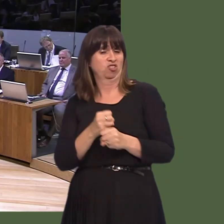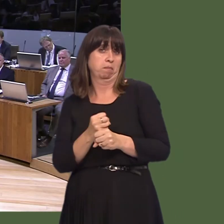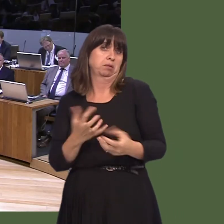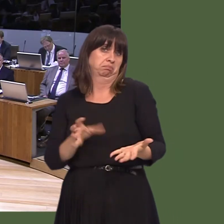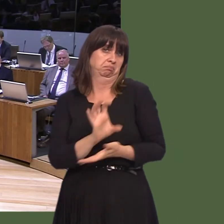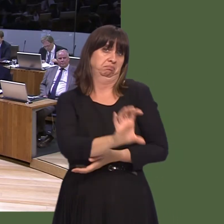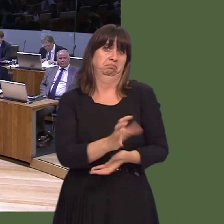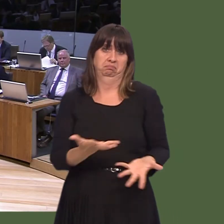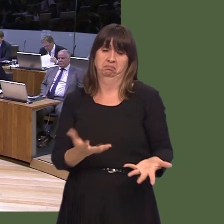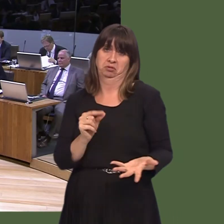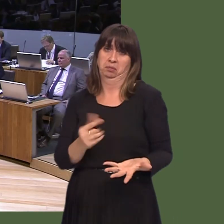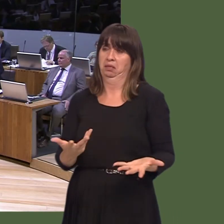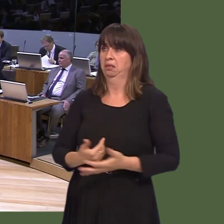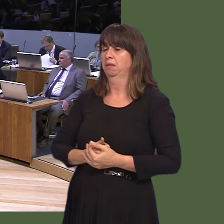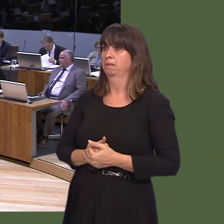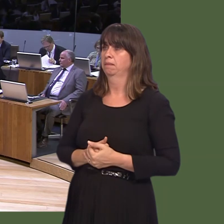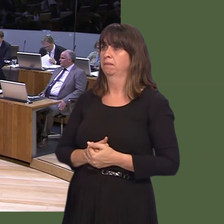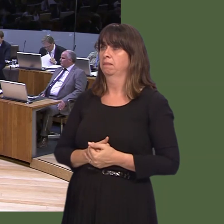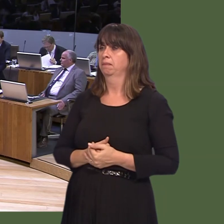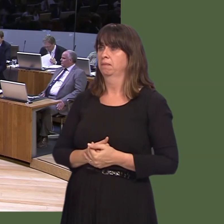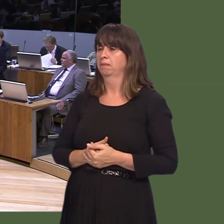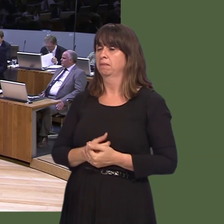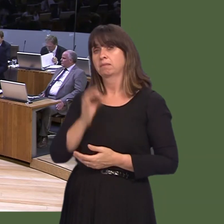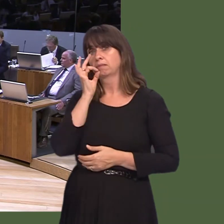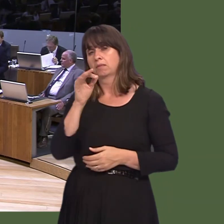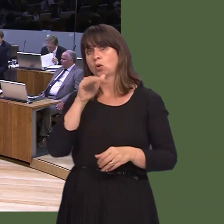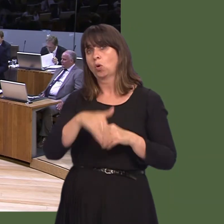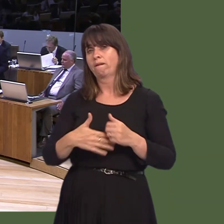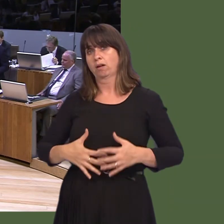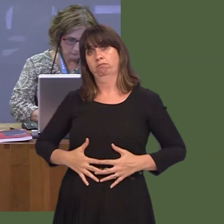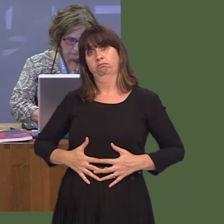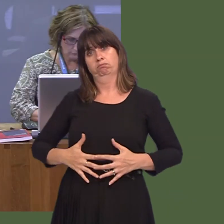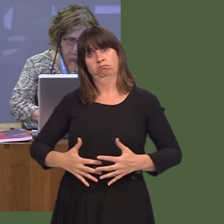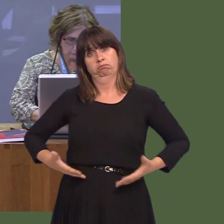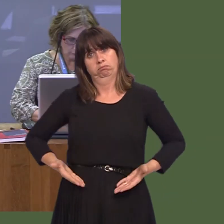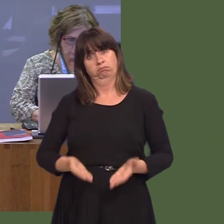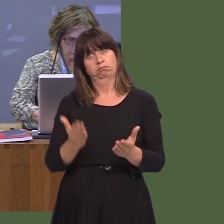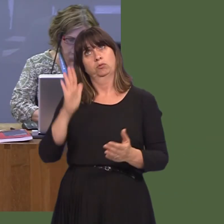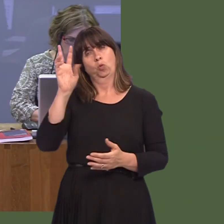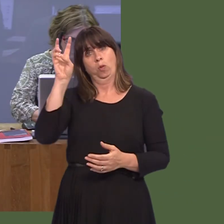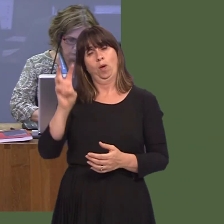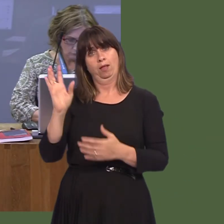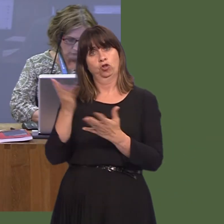A wnaiff y Prif Weinidog ddatganiad am wasanaethau mamolaeth ar gyfer cleifion yng ngogledd Cymru? OAQ52494 Carwyn Jones AM: Yes.